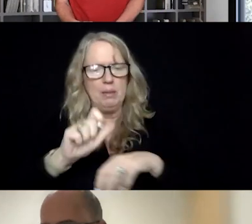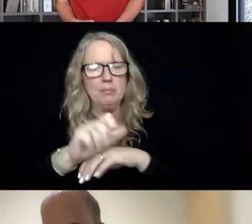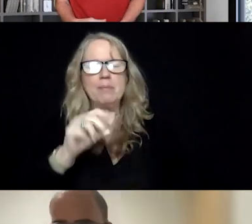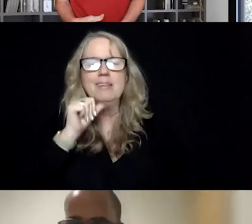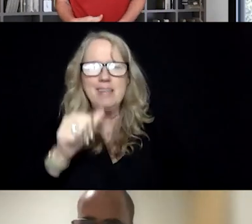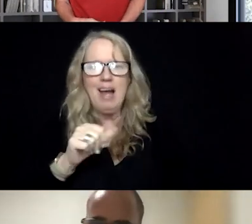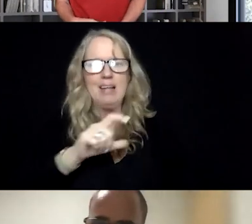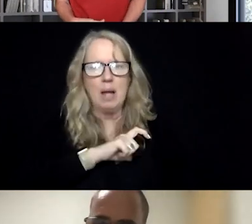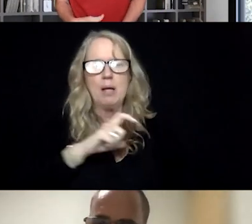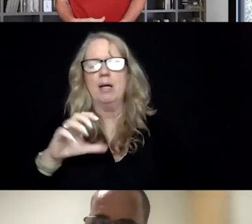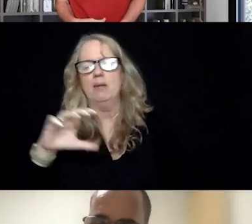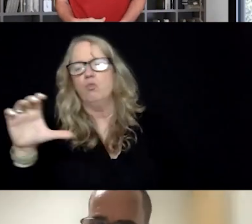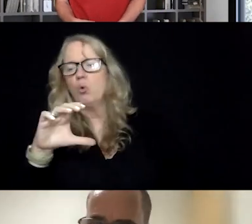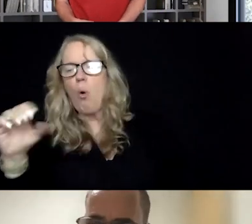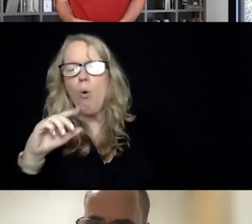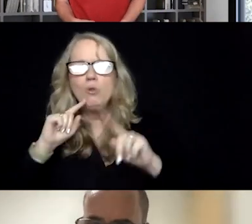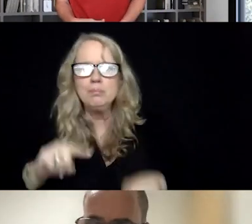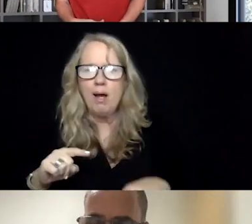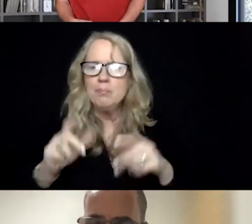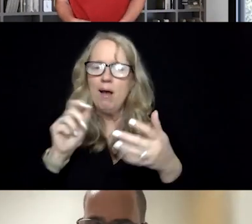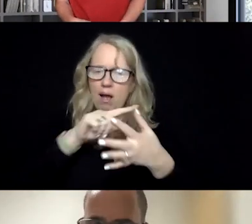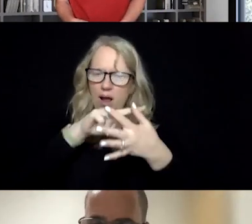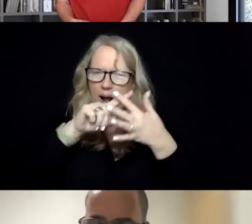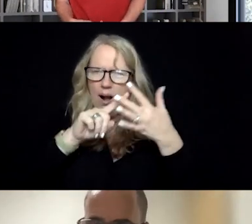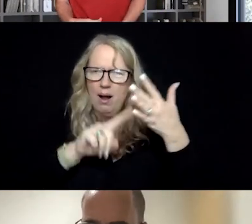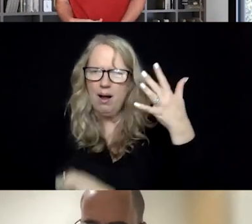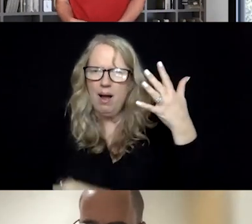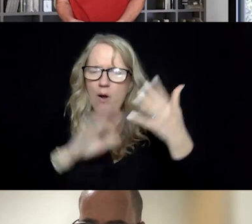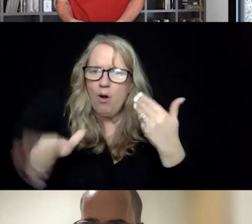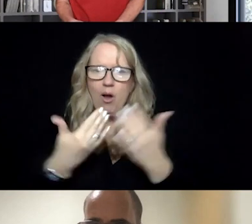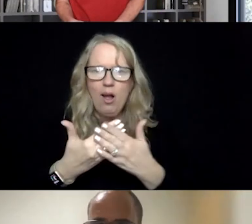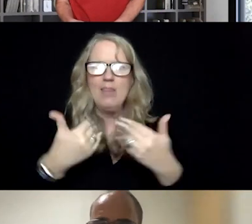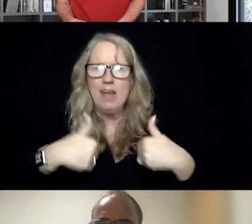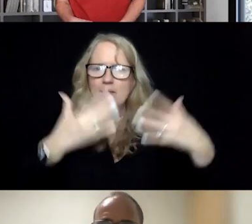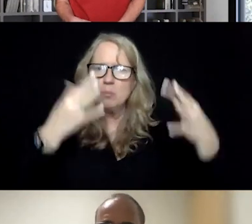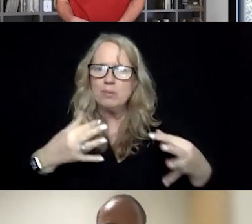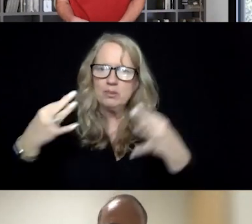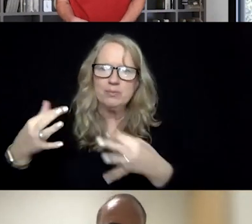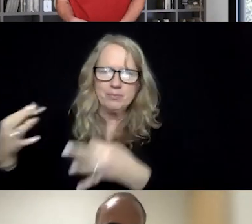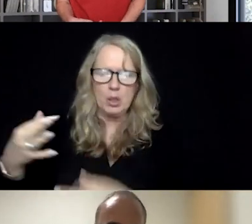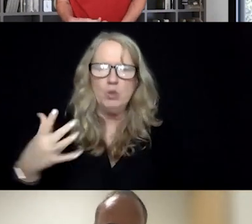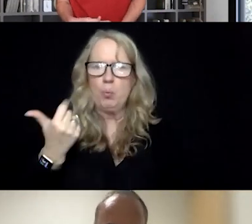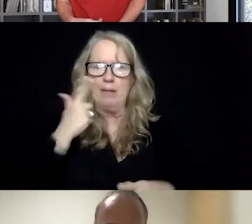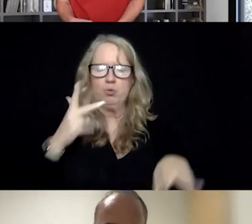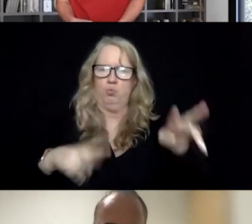AND CO-RESPONSE. EVERY ONE HAS DISCRETION. WE NEED TO MAKE SURE